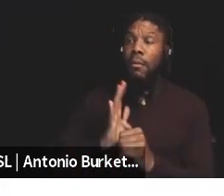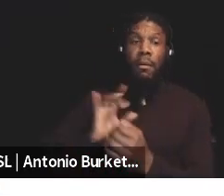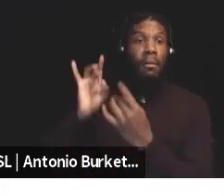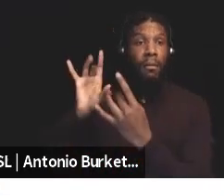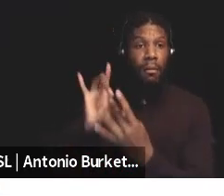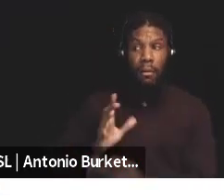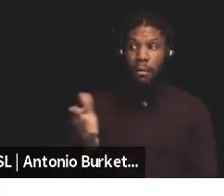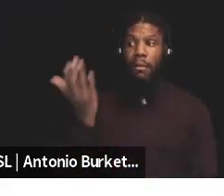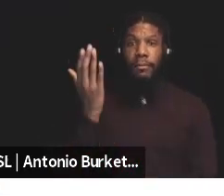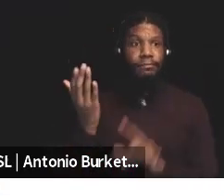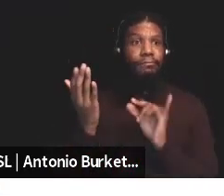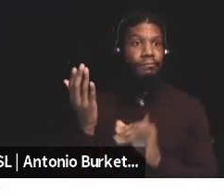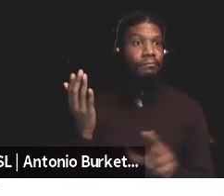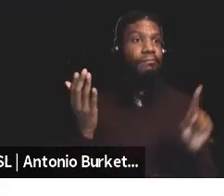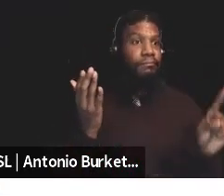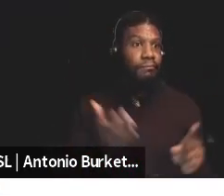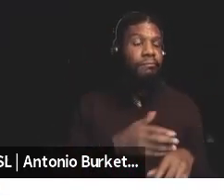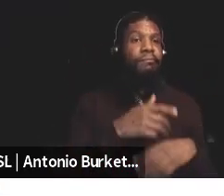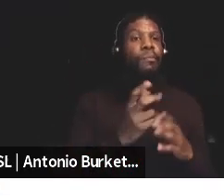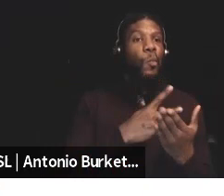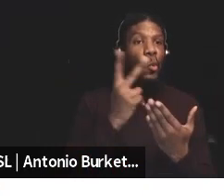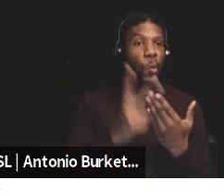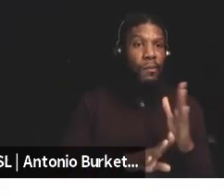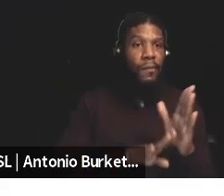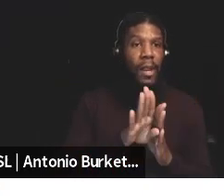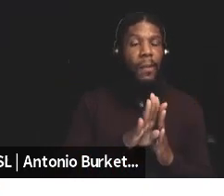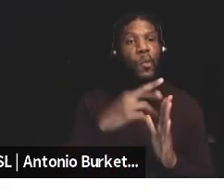program development, registration process, and training and support collaboratively